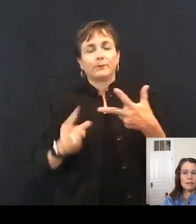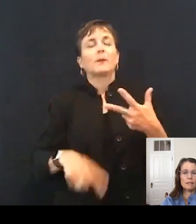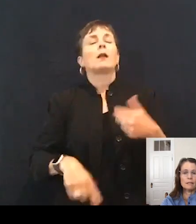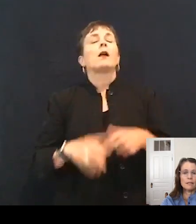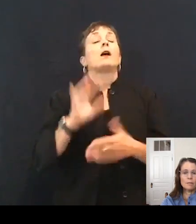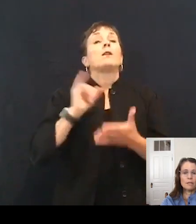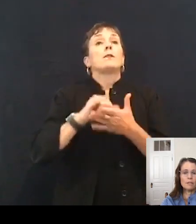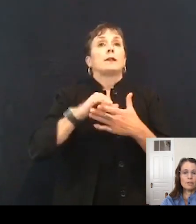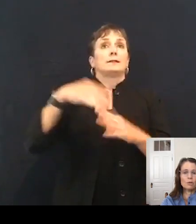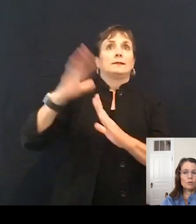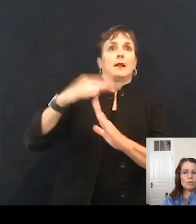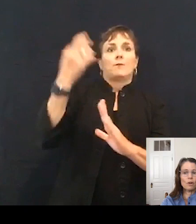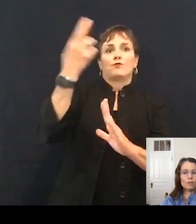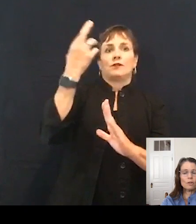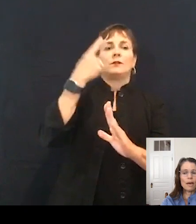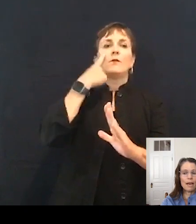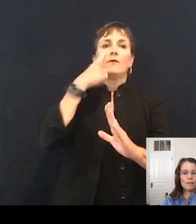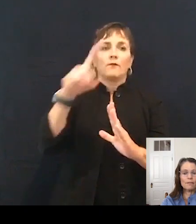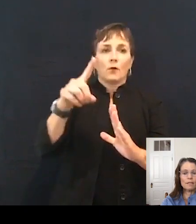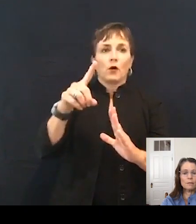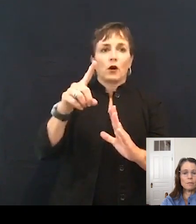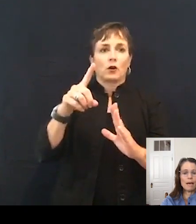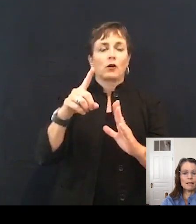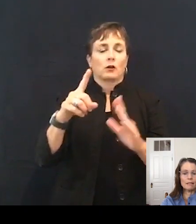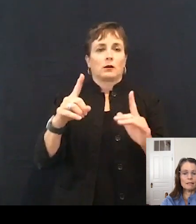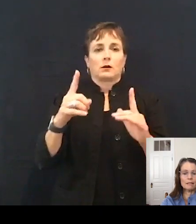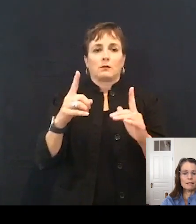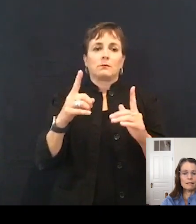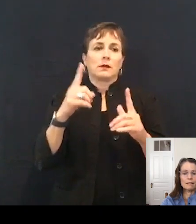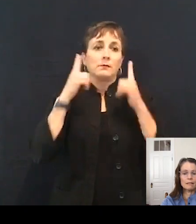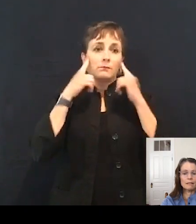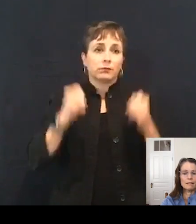Some individuals also have imbalance.